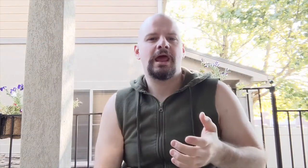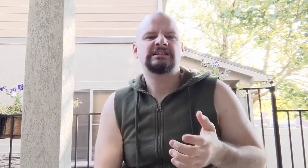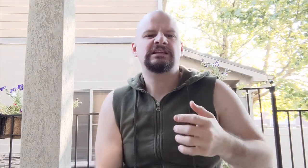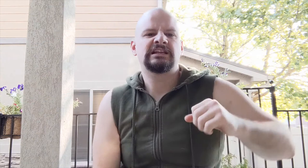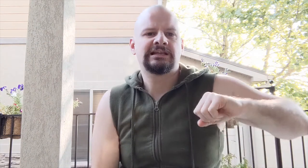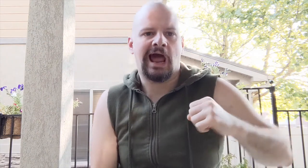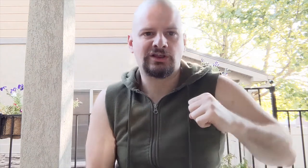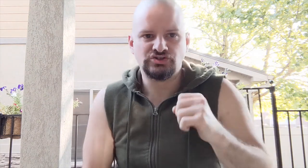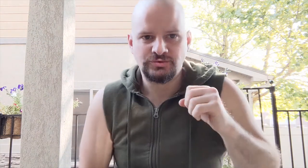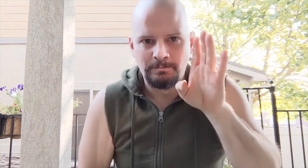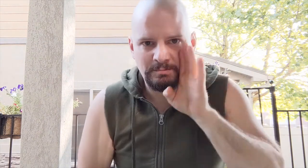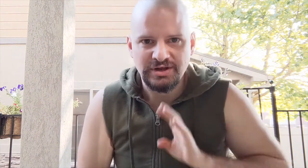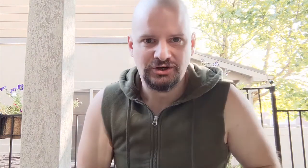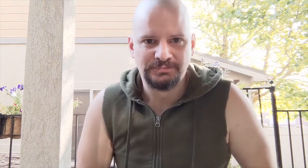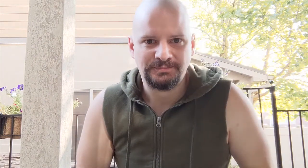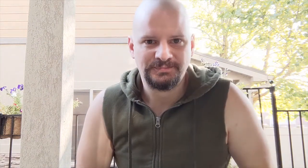It's a Scottish beer.